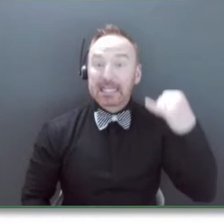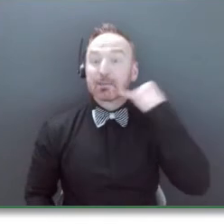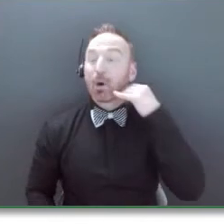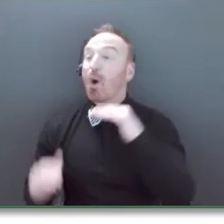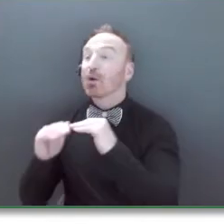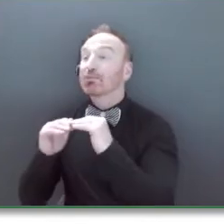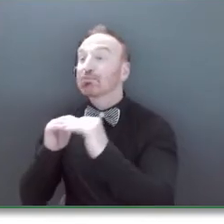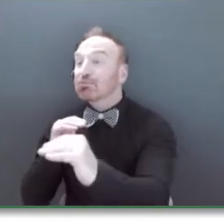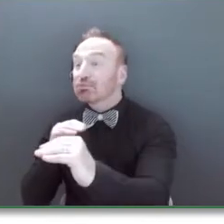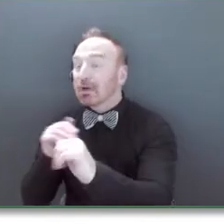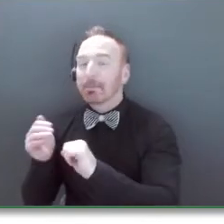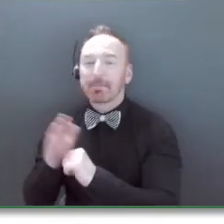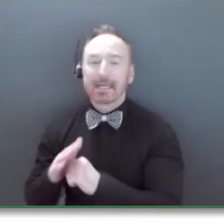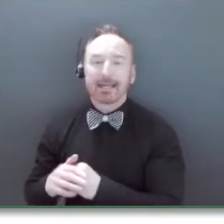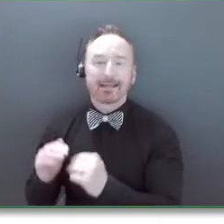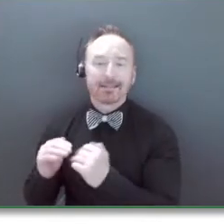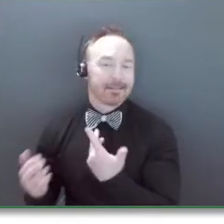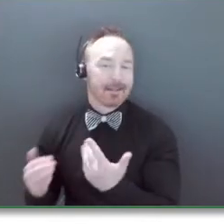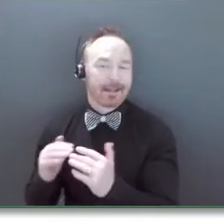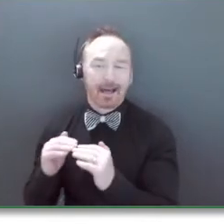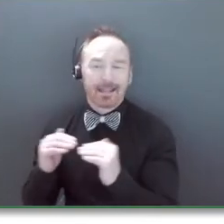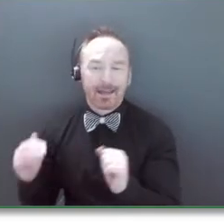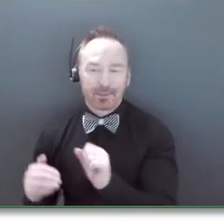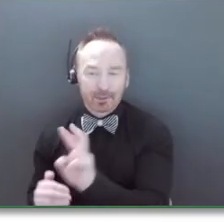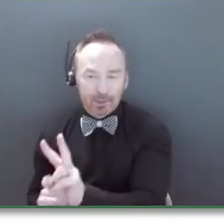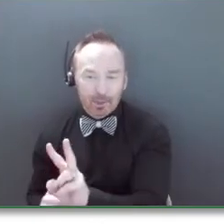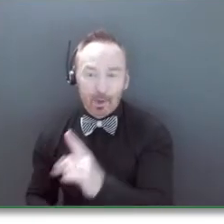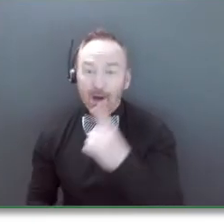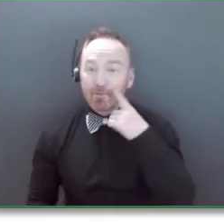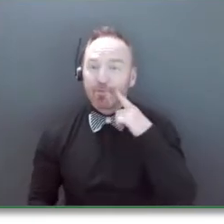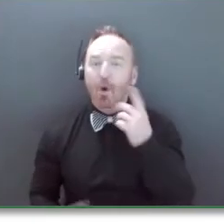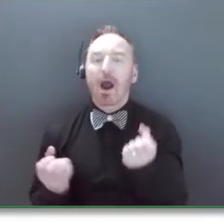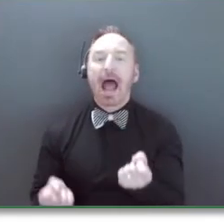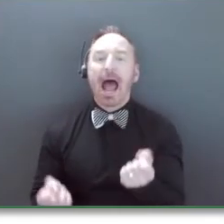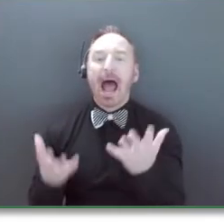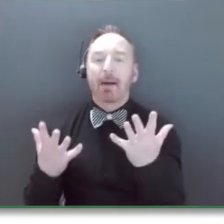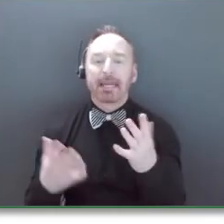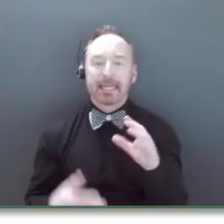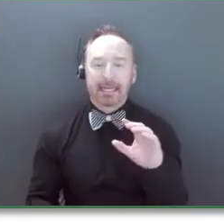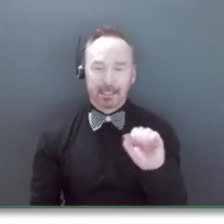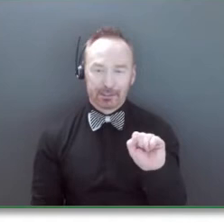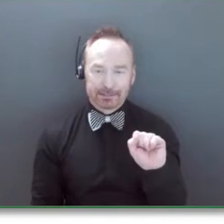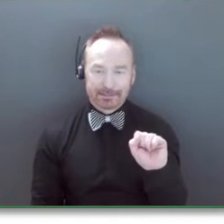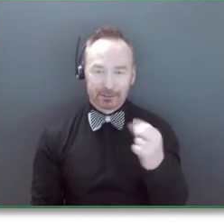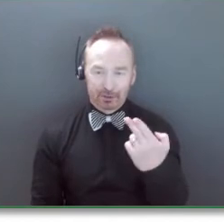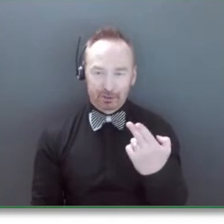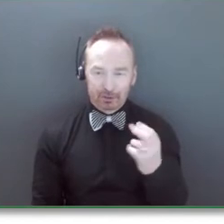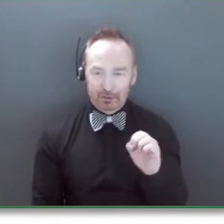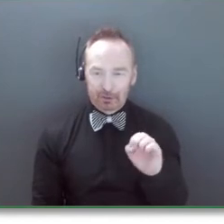kind of thing and and at the moment now um there are roughly thirty trail riders